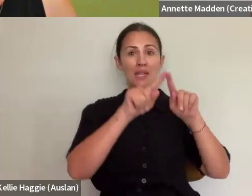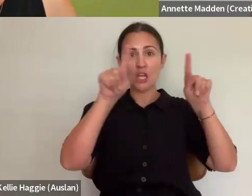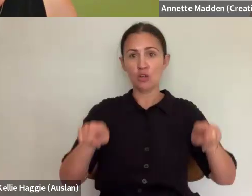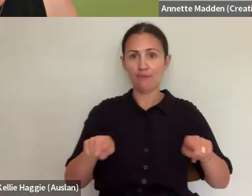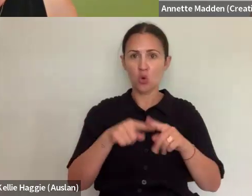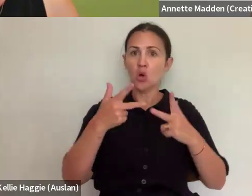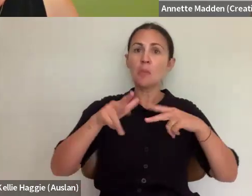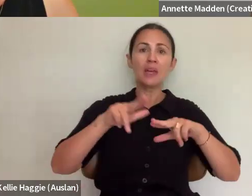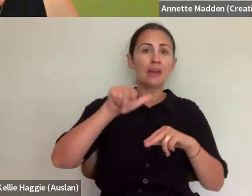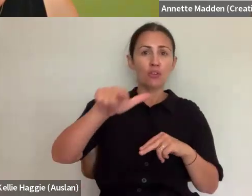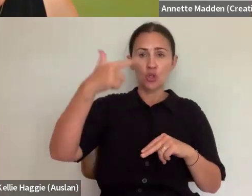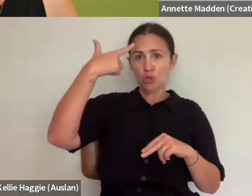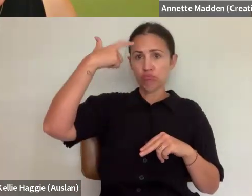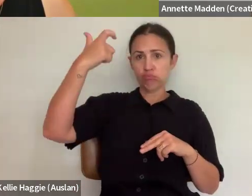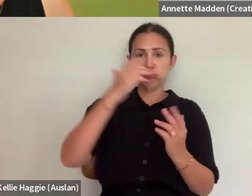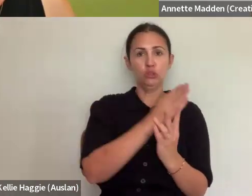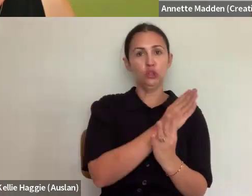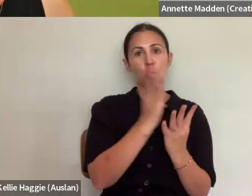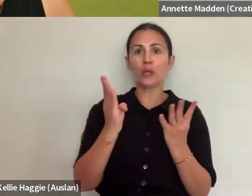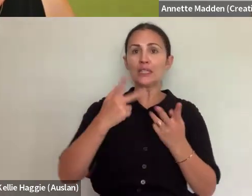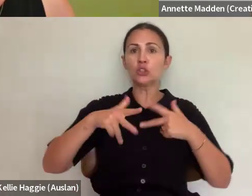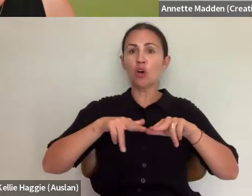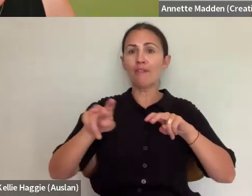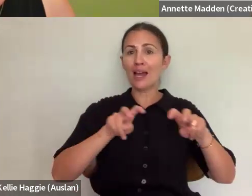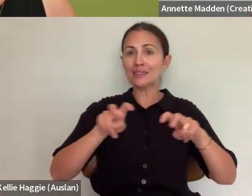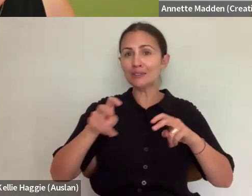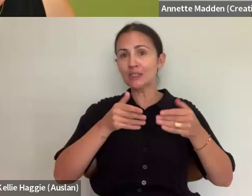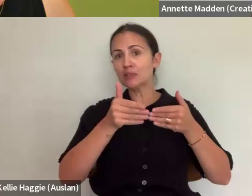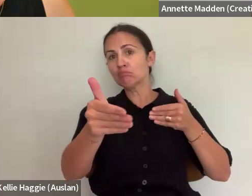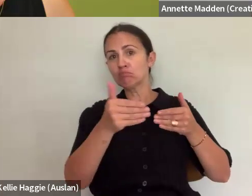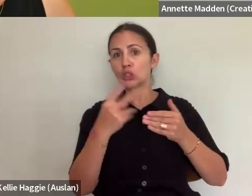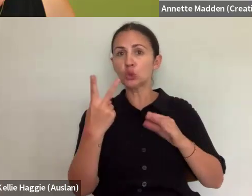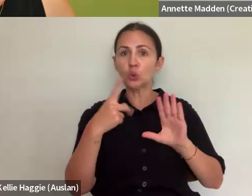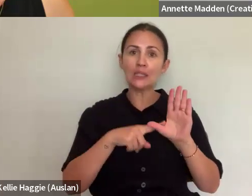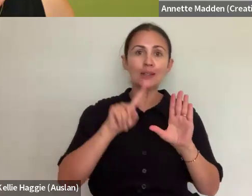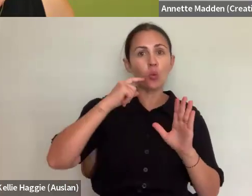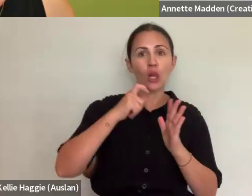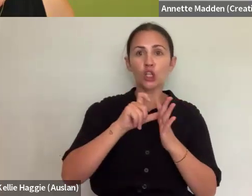that you cannot within the template. >> And I will say similarly with the application form, if